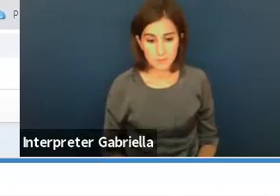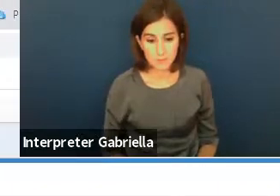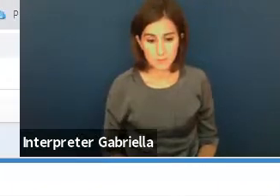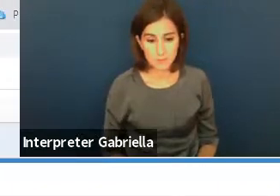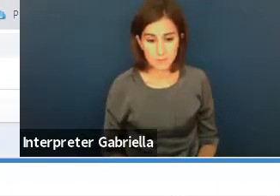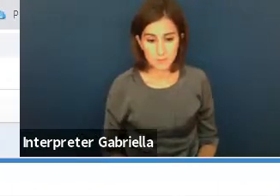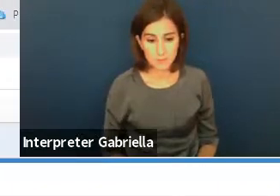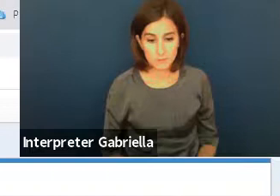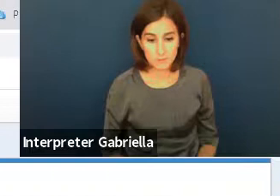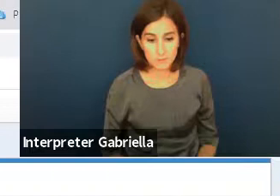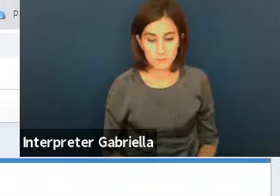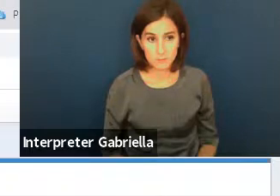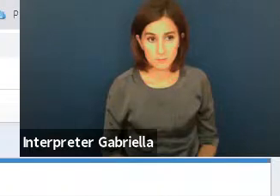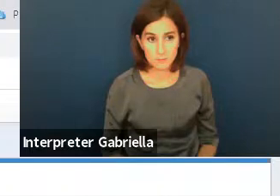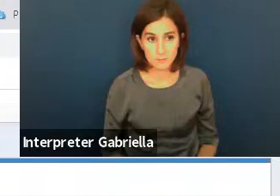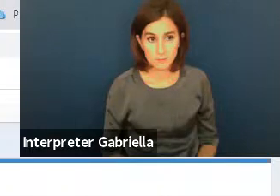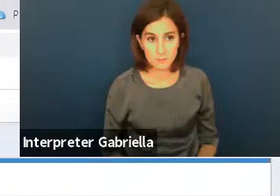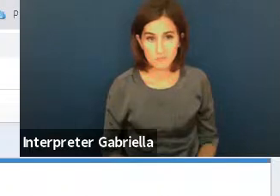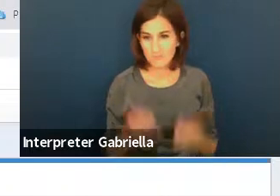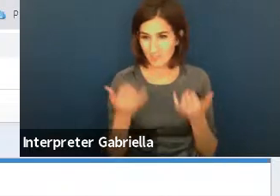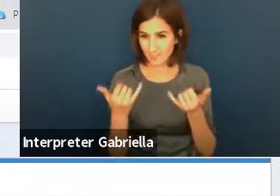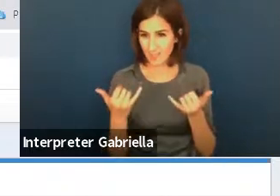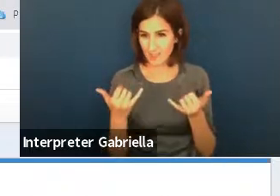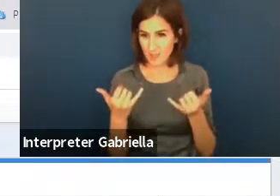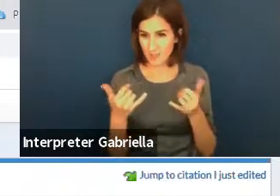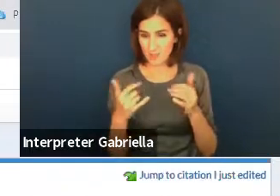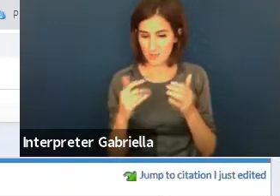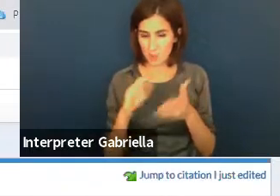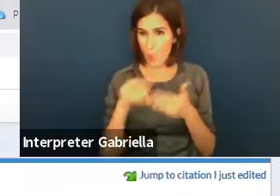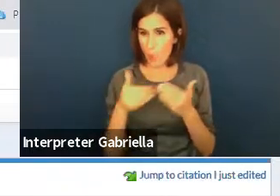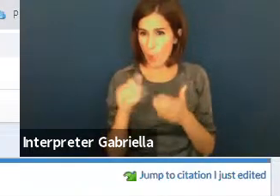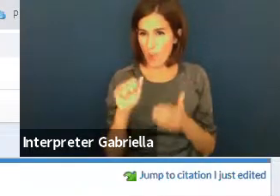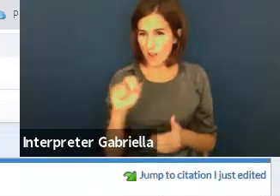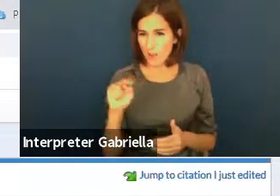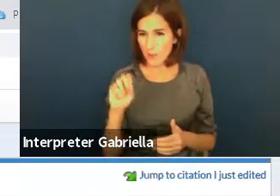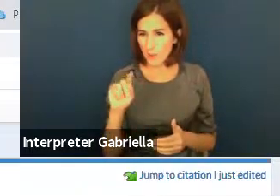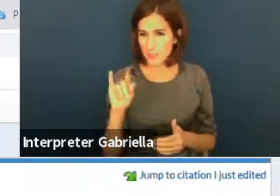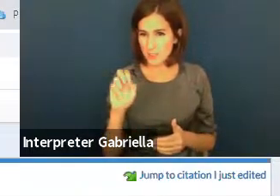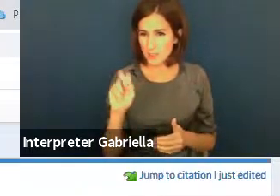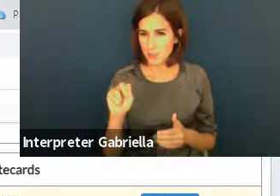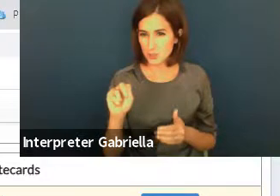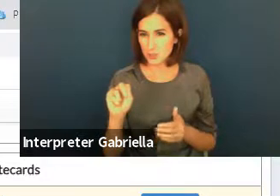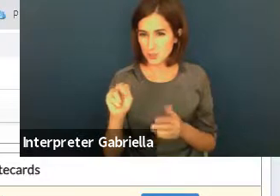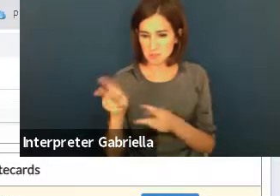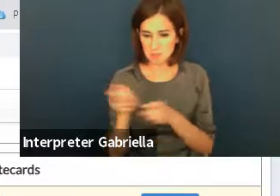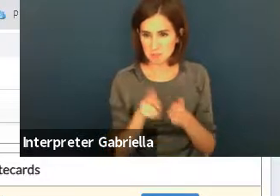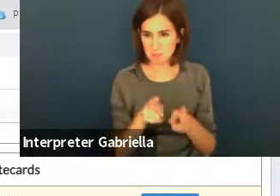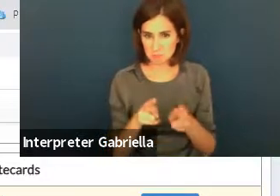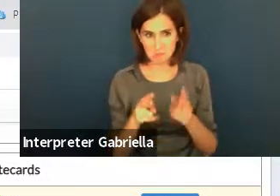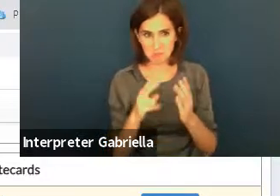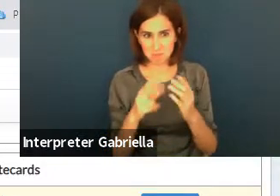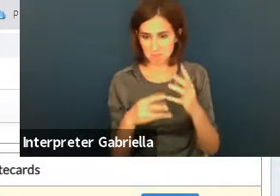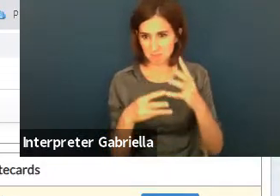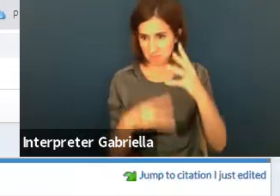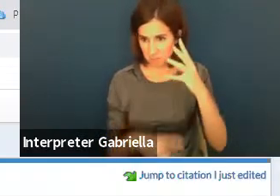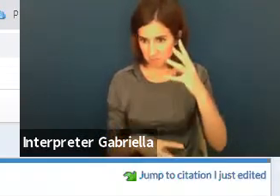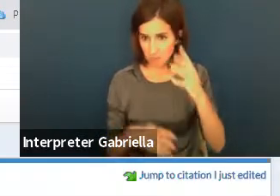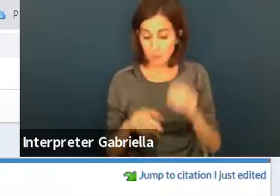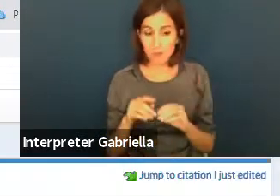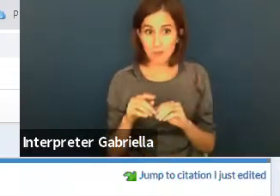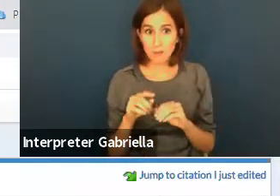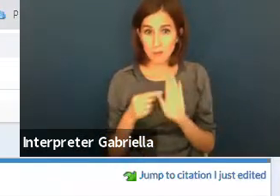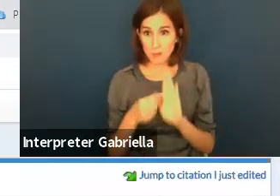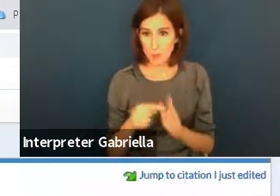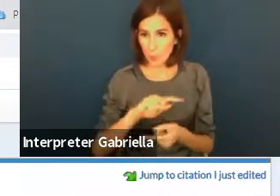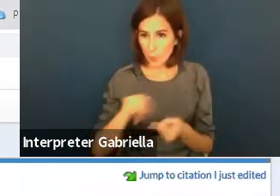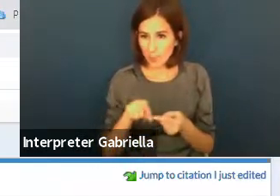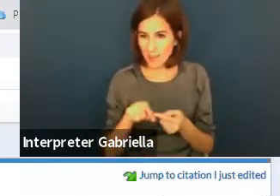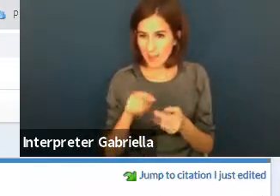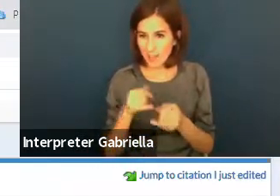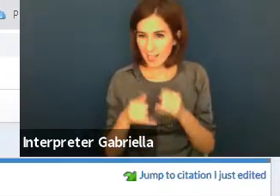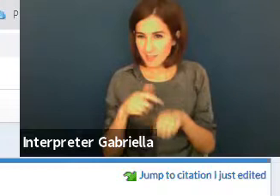Linda Kobashigawa: And it now, it lists out the whole annotation as you paste it shows you when you last updated it if you're all done and you're ready to